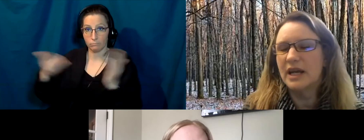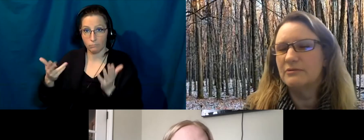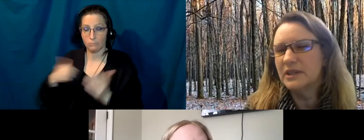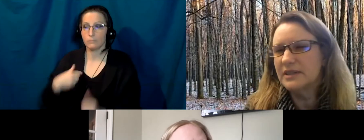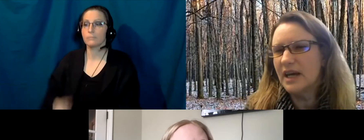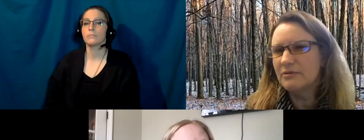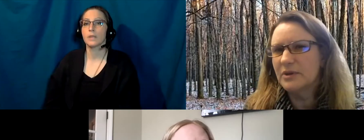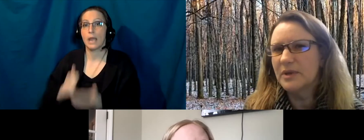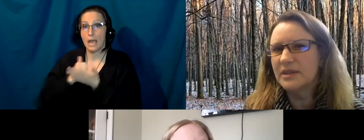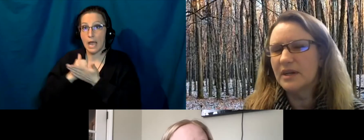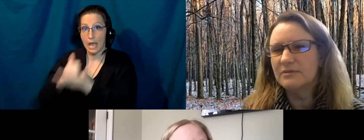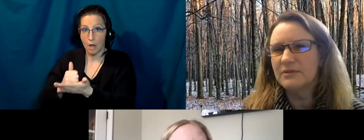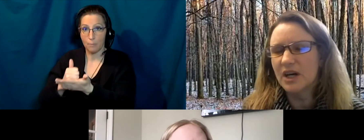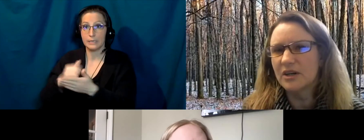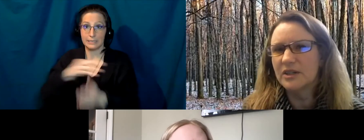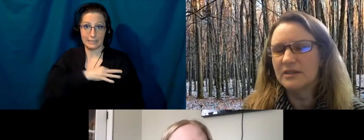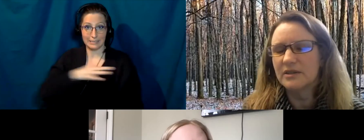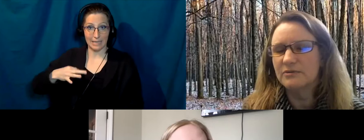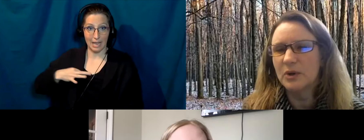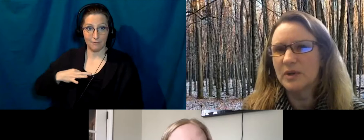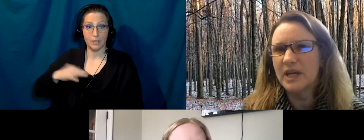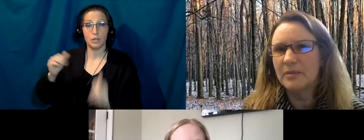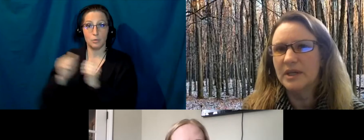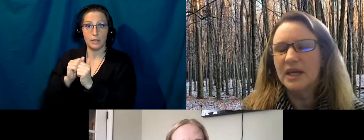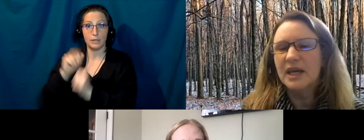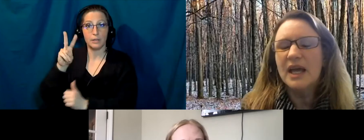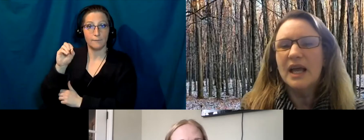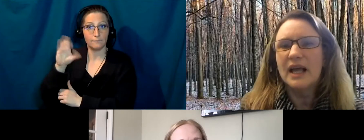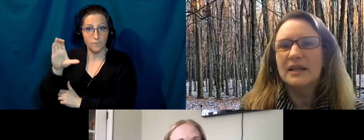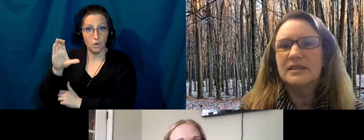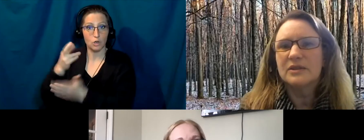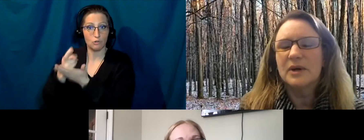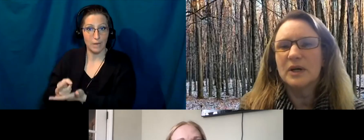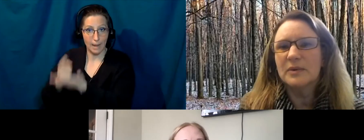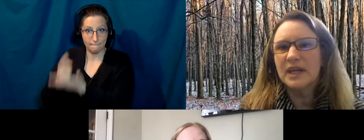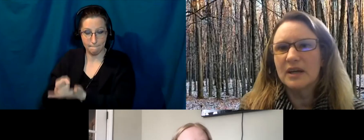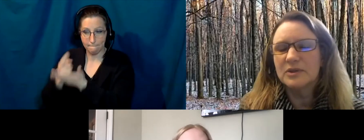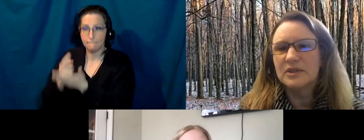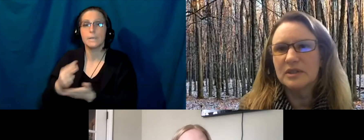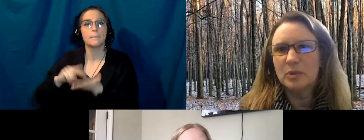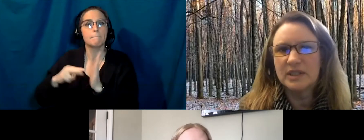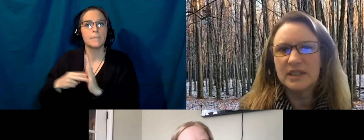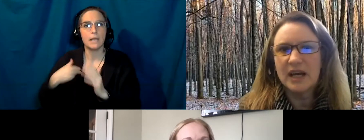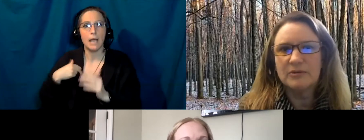field staff with VR or voc rehab and so I work with the counselors and support